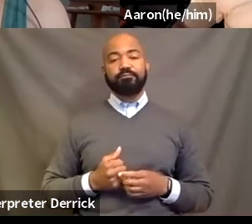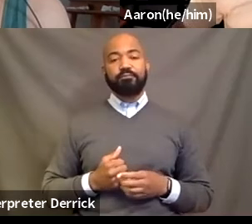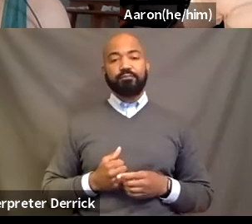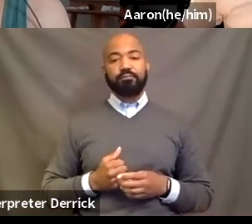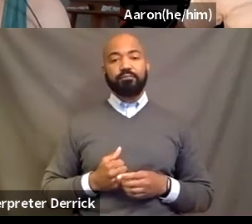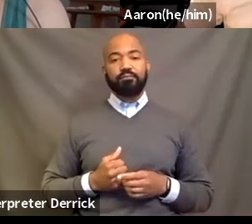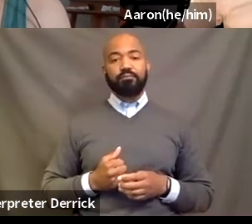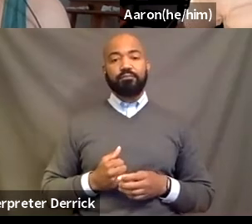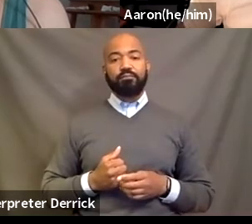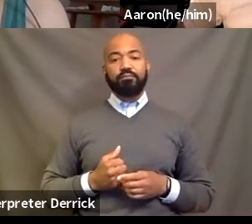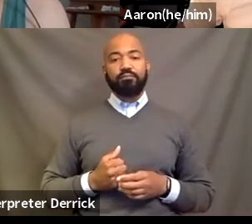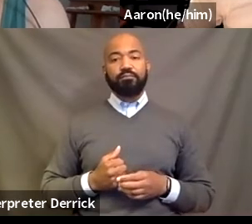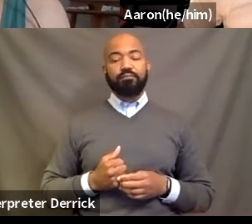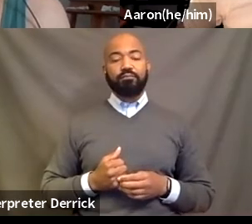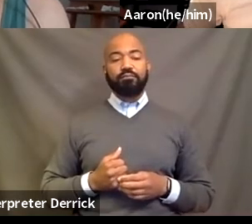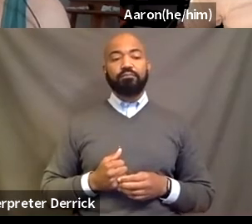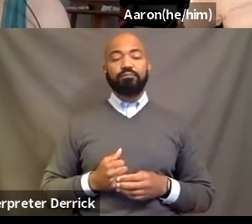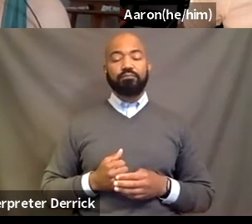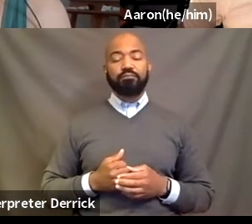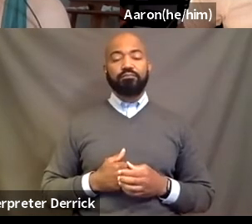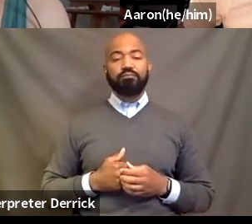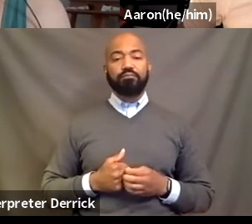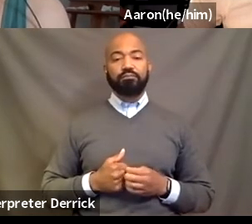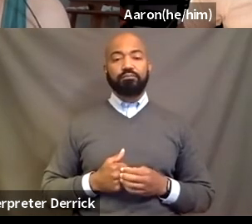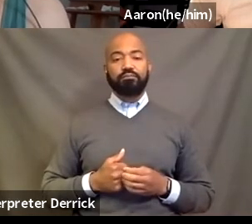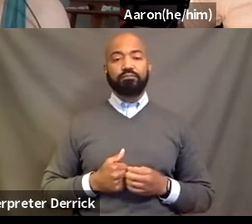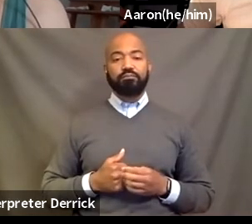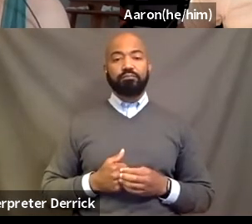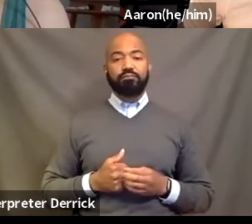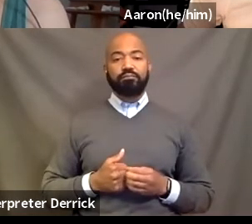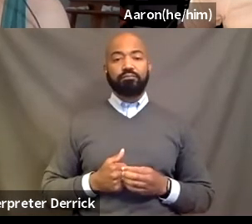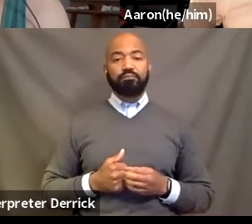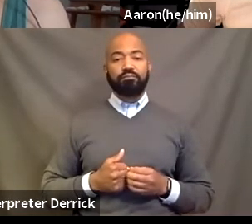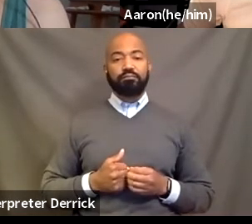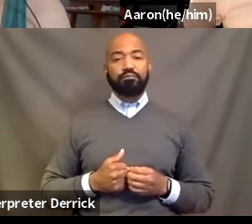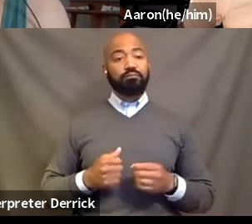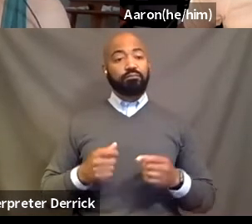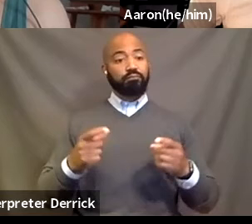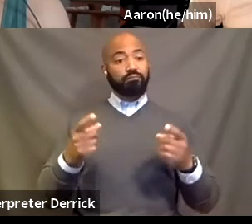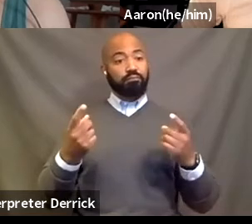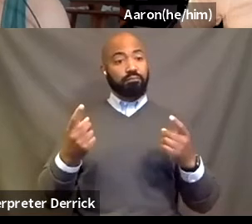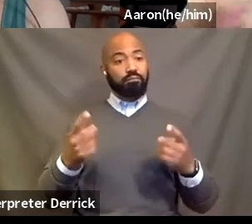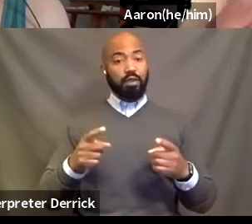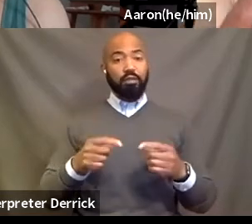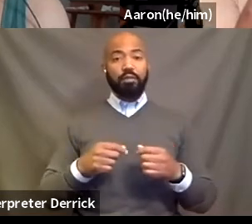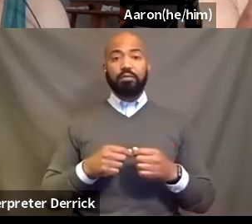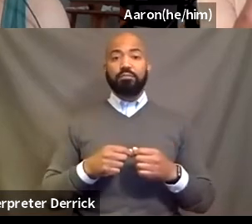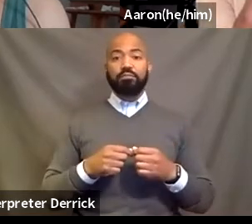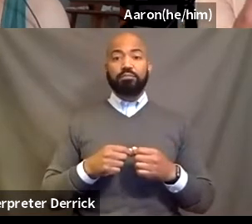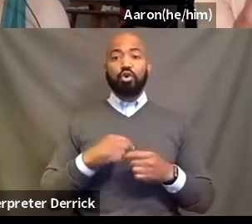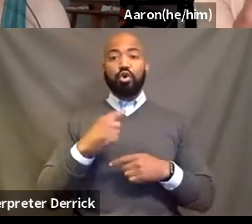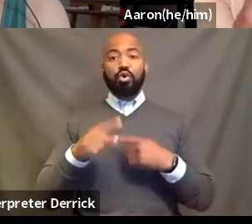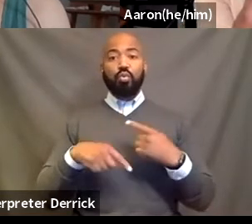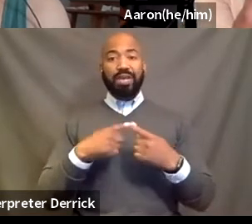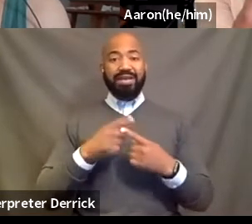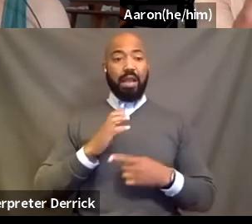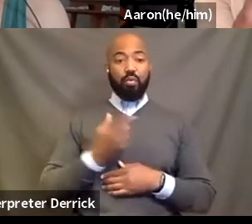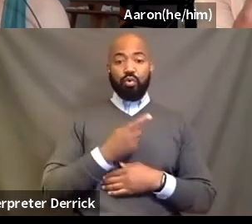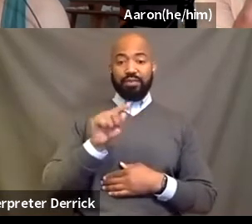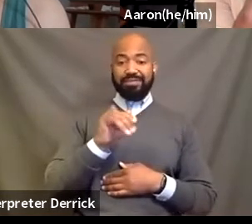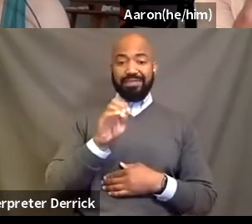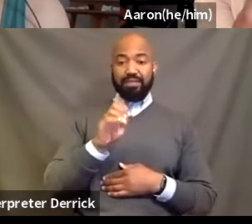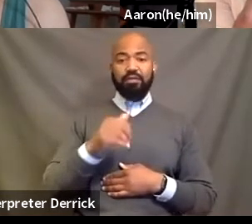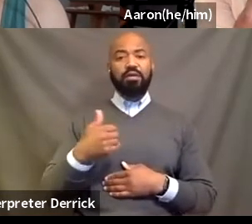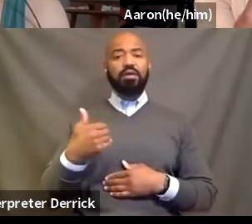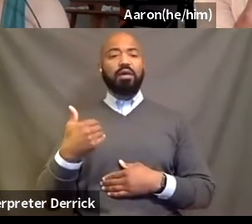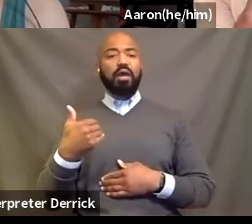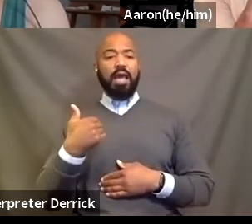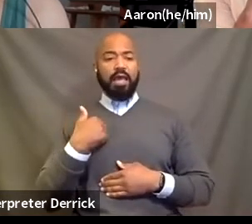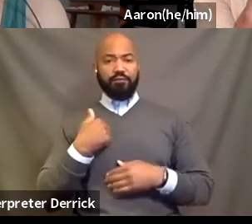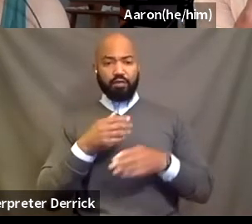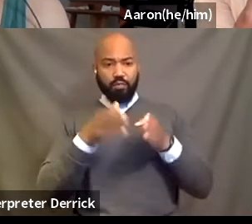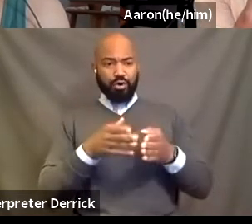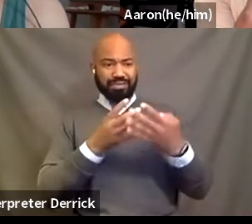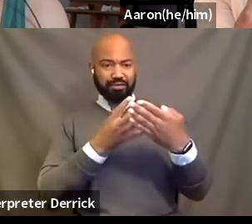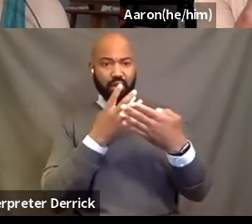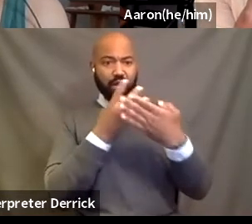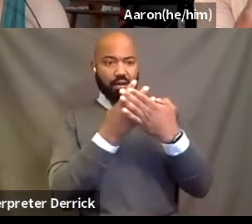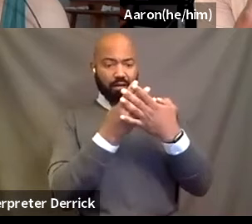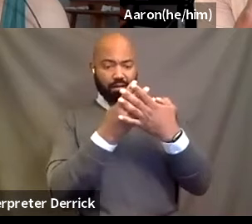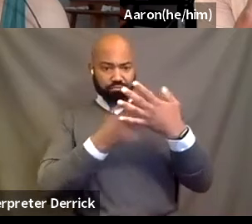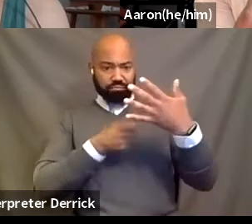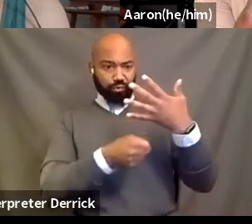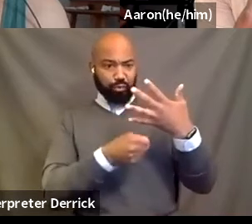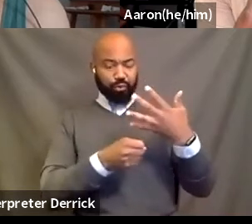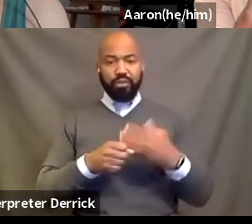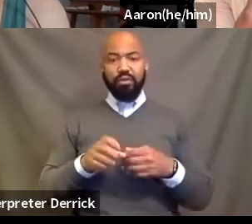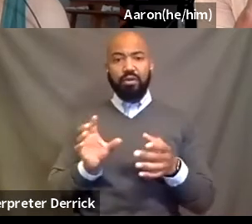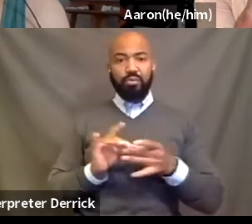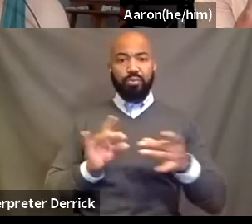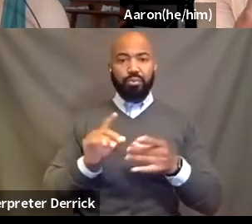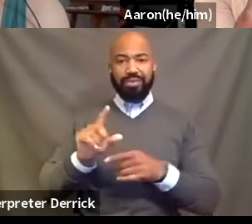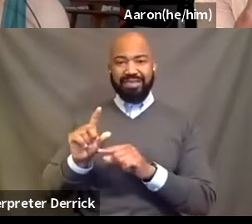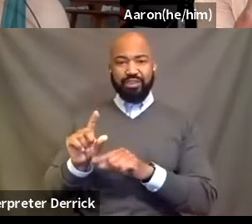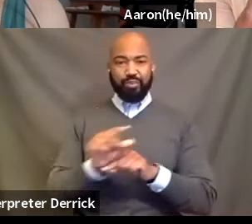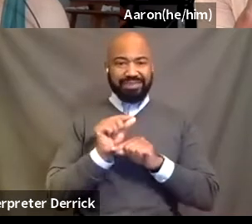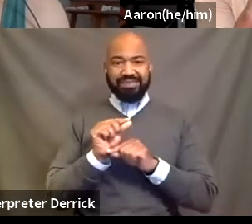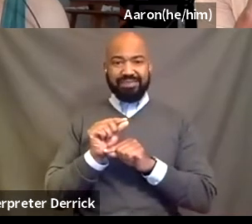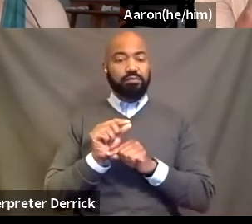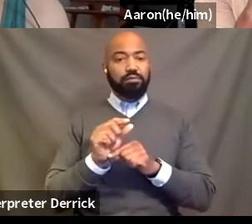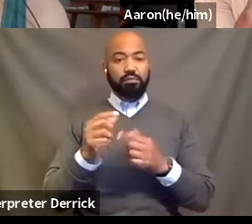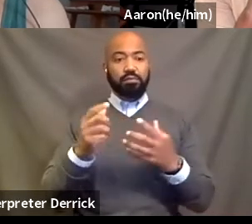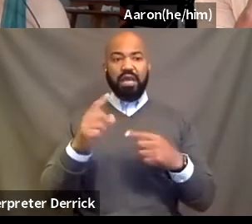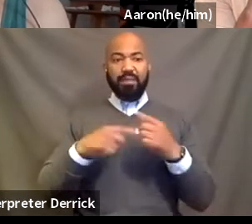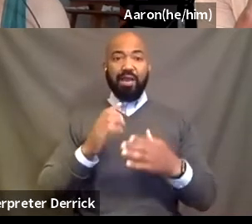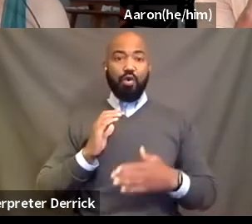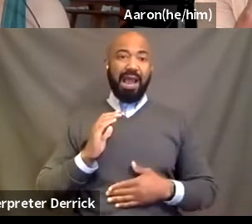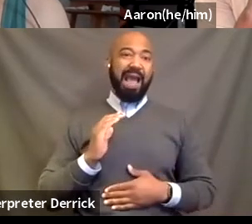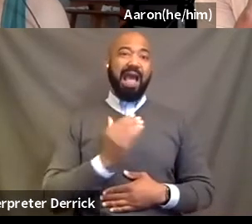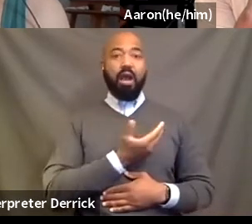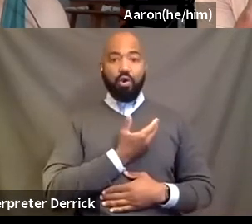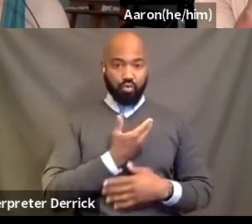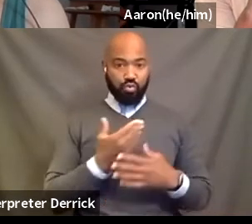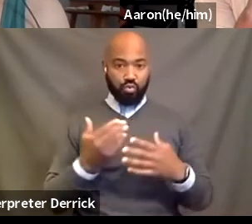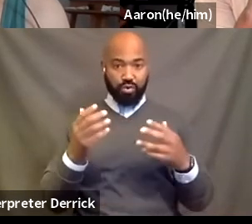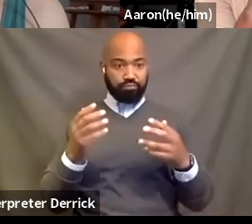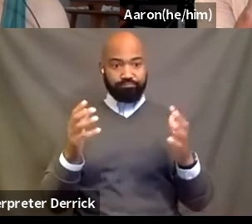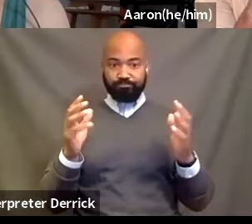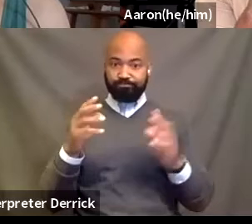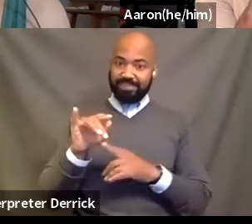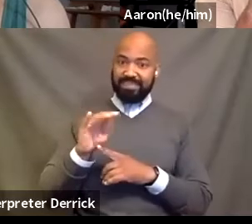Benjamin (they/them/elle): All of a sudden as Lisa mentioned, we wanted to have a really we're really intentional about this being a for us and by us kind of situation with the team and then all of a sudden realizing that people who consider themselves radical social workers, for instance, or.